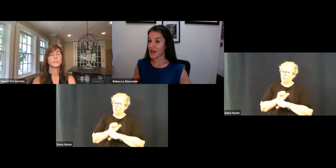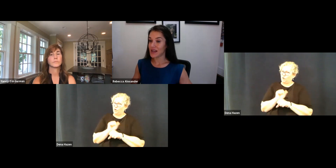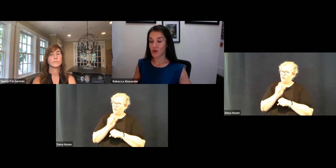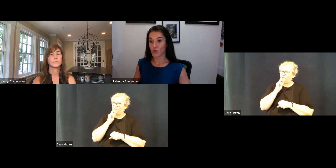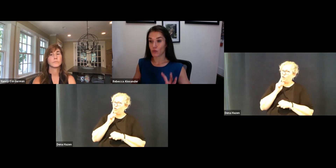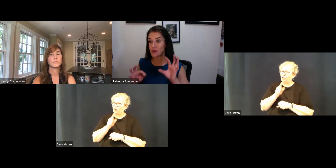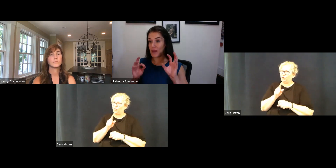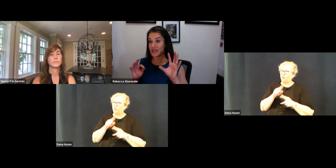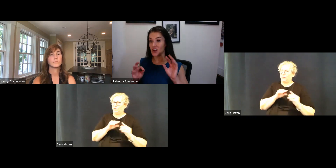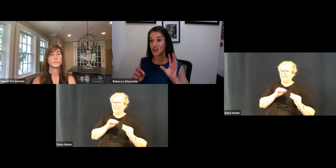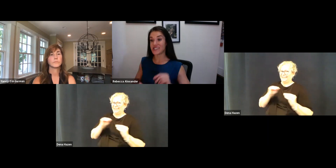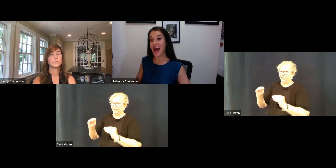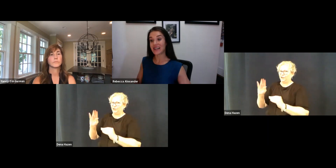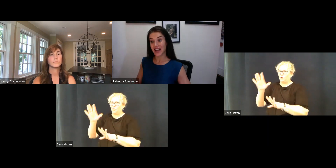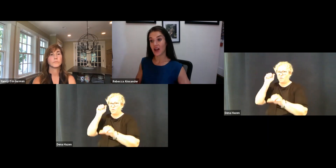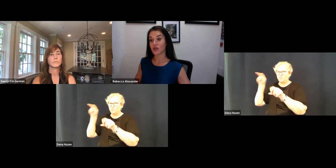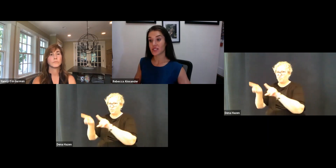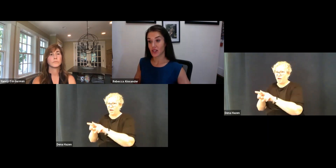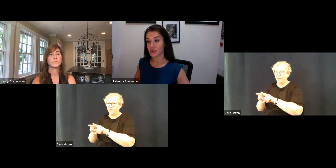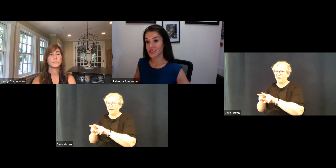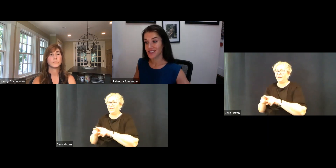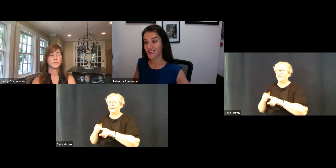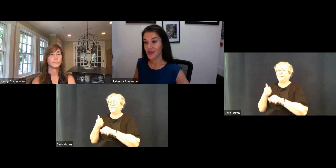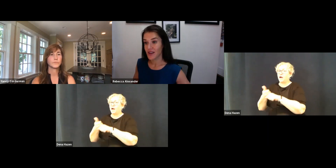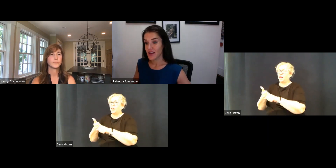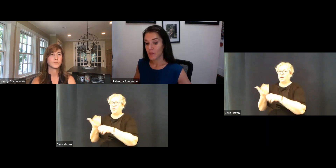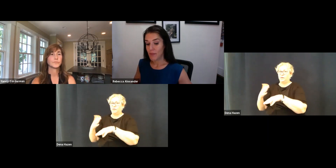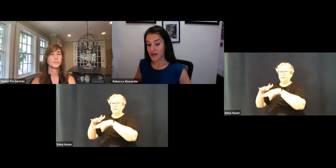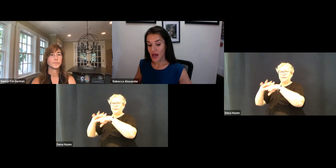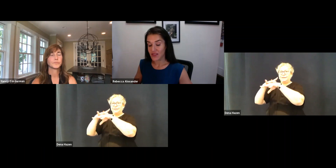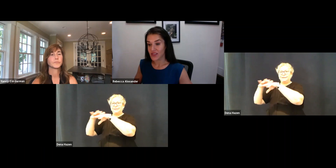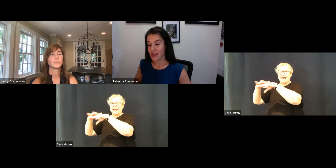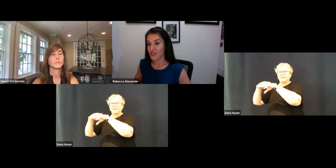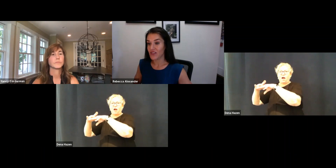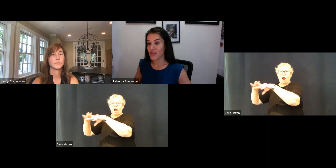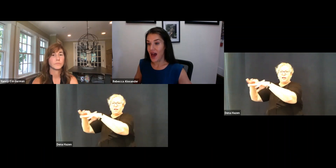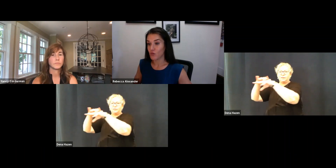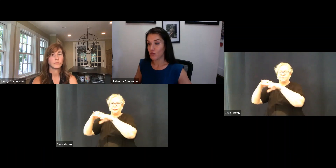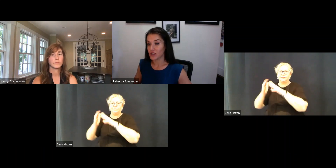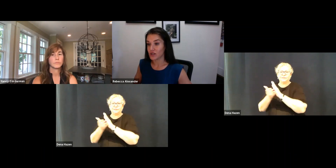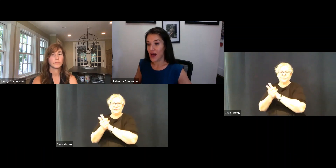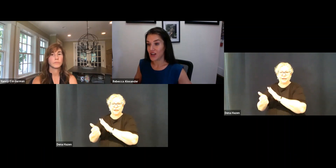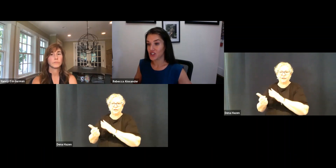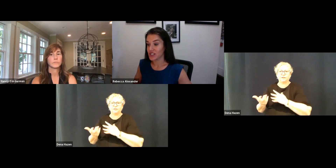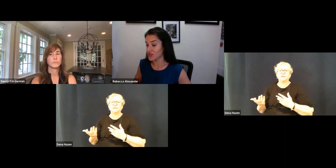and it will be based on tactile skills. But I think that that will actually